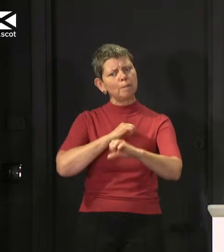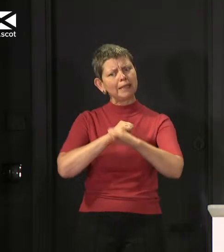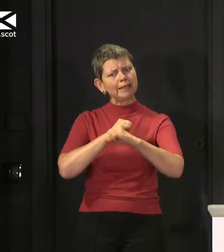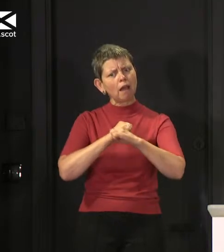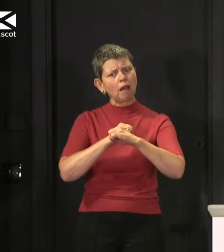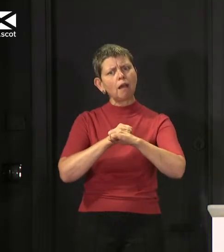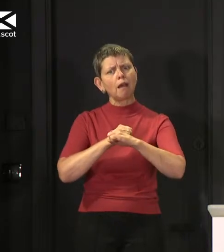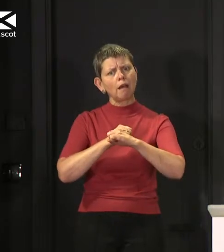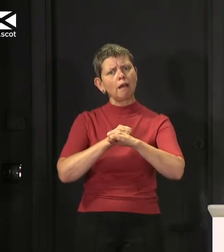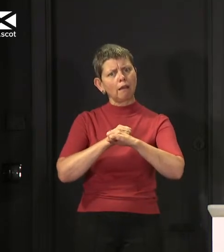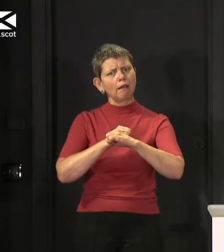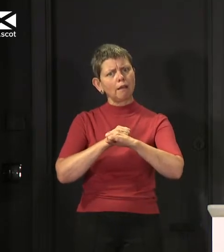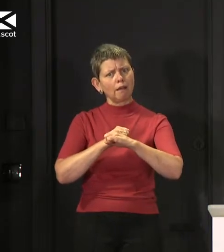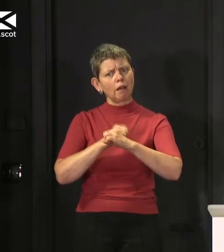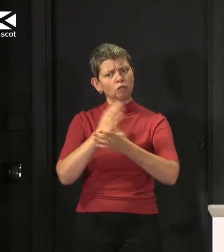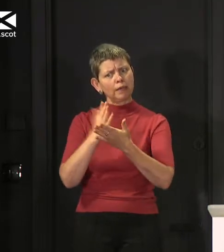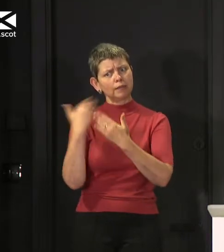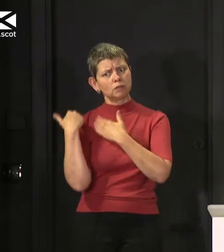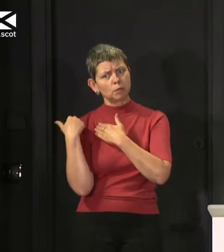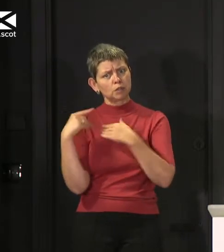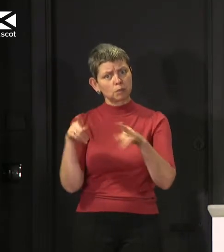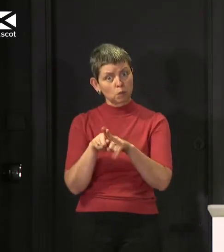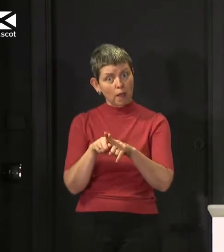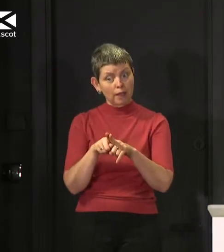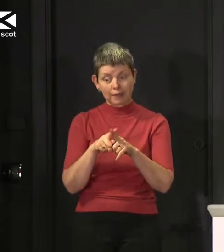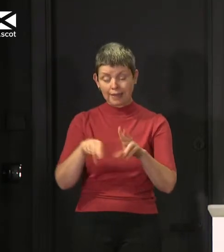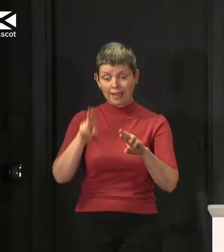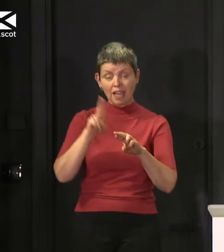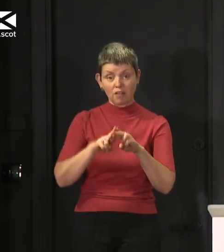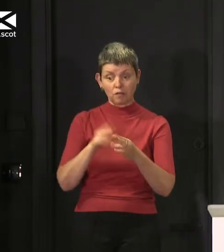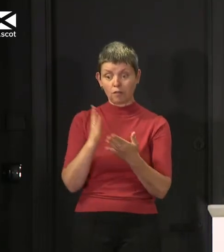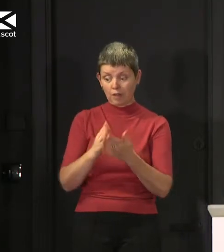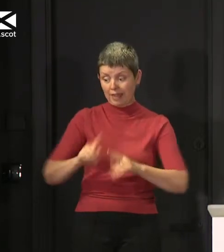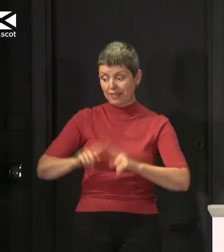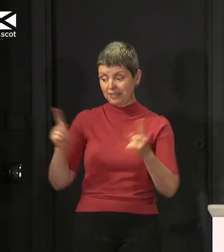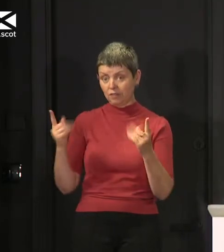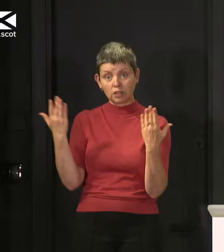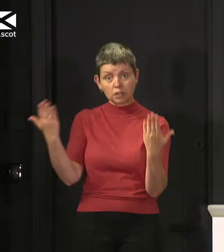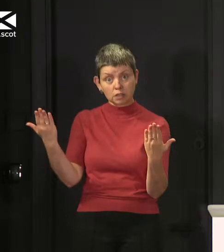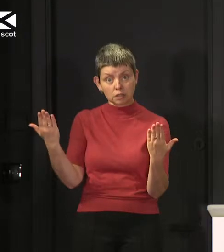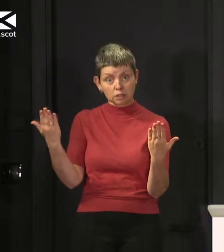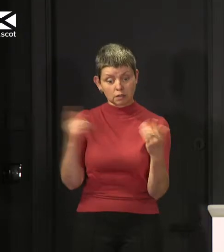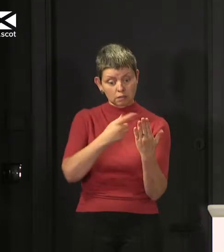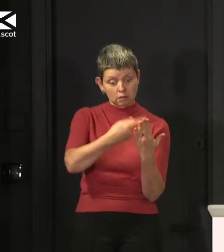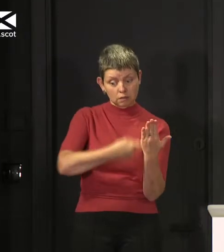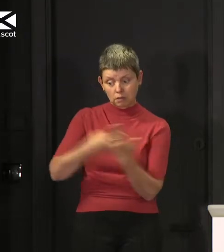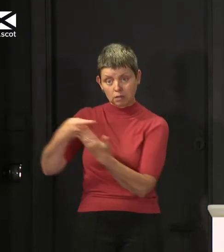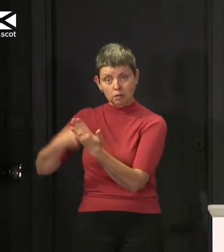they are set out in any reporting, not in a value judgment way or in any way saying